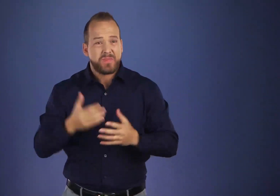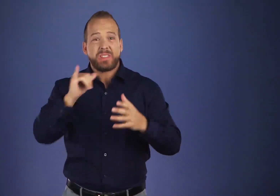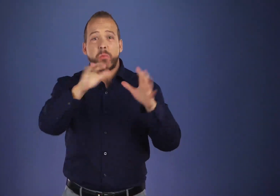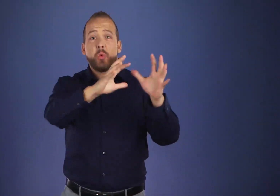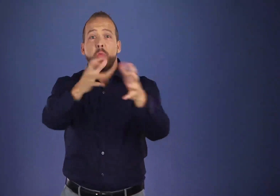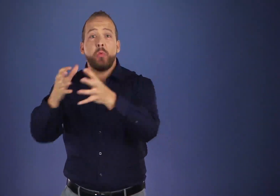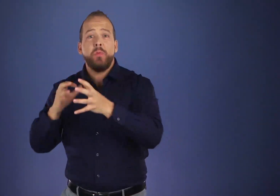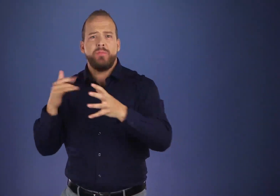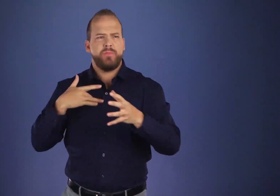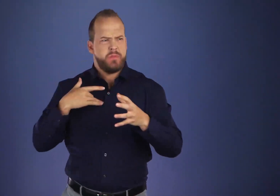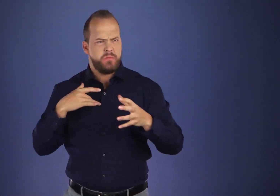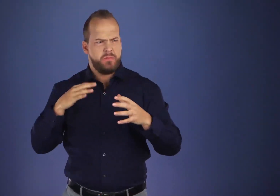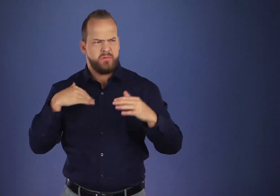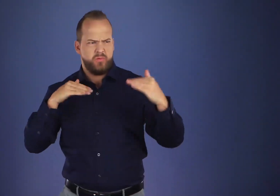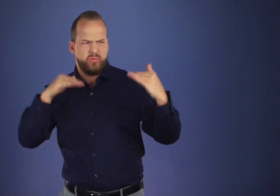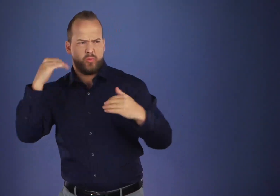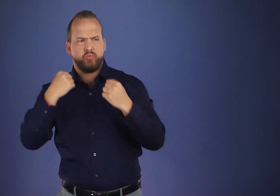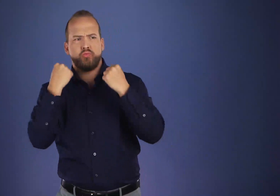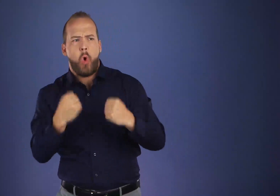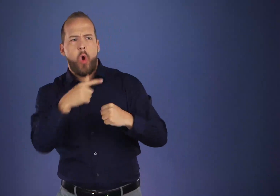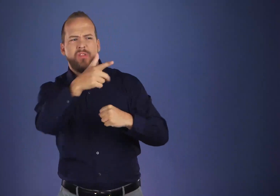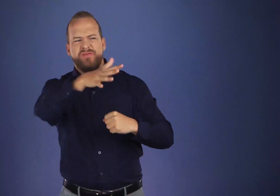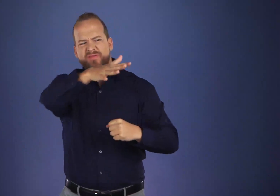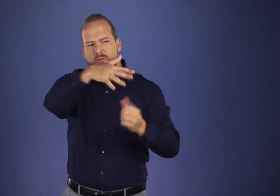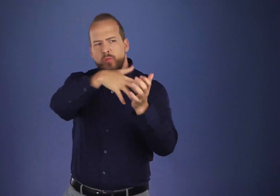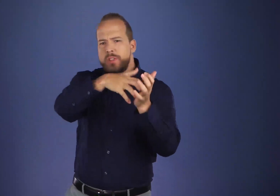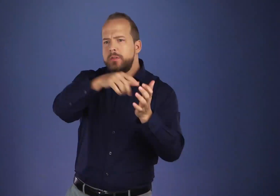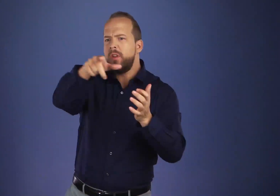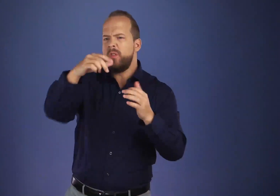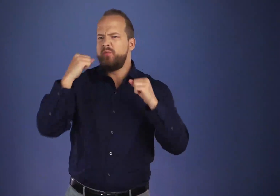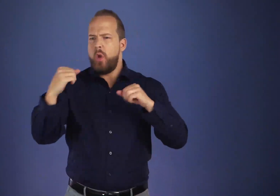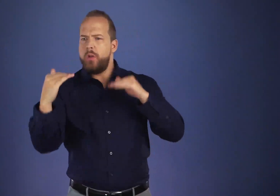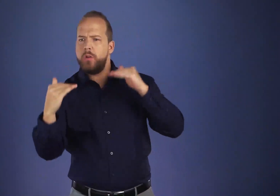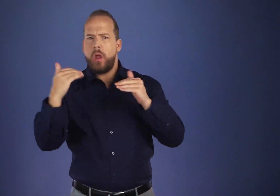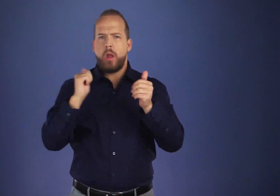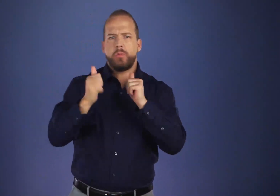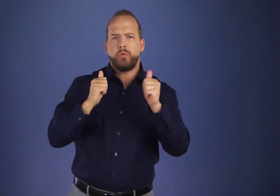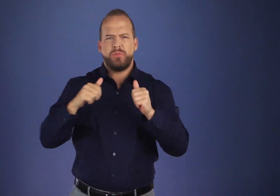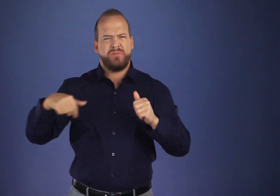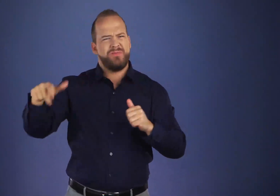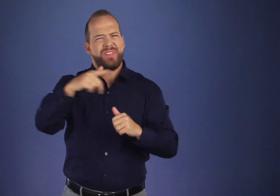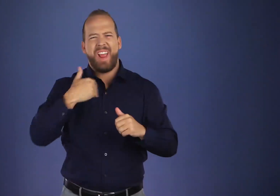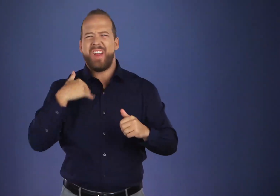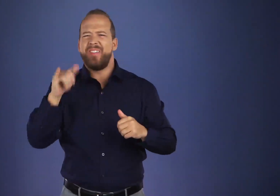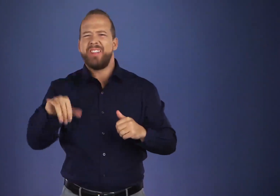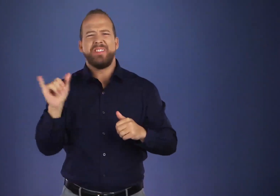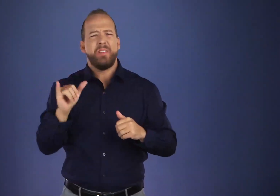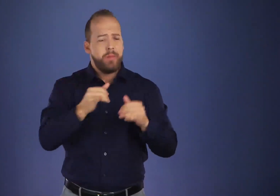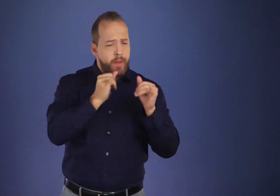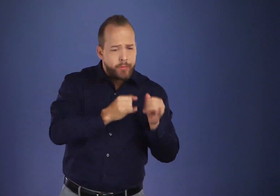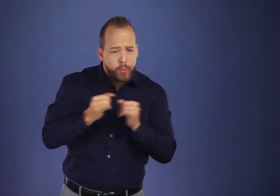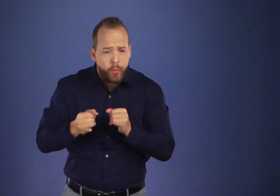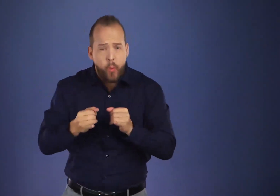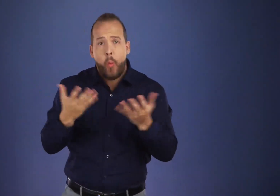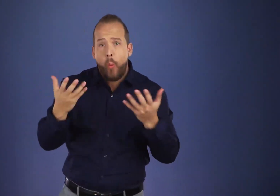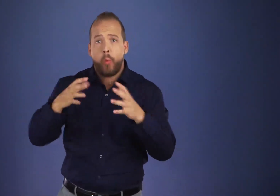Every such pressure group, if it is strong enough, self-righteously imposes its will upon the rest.